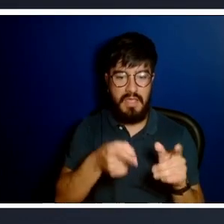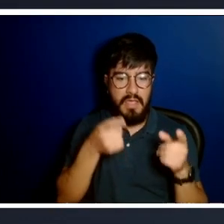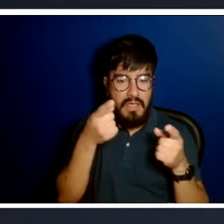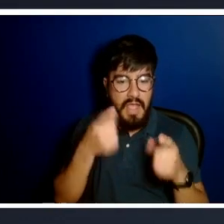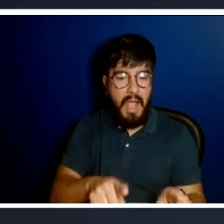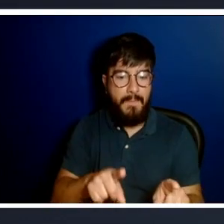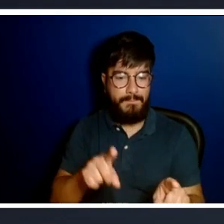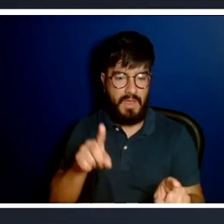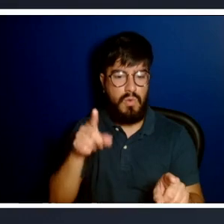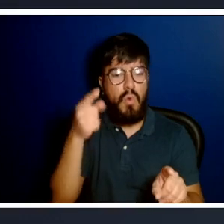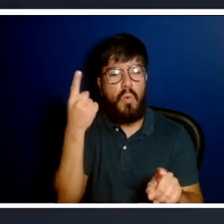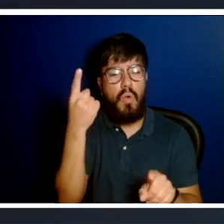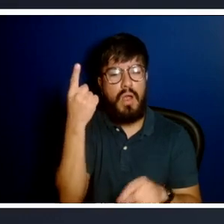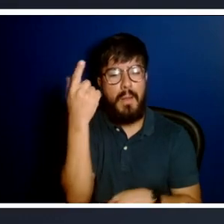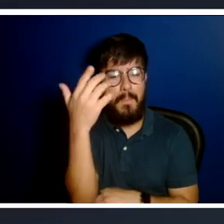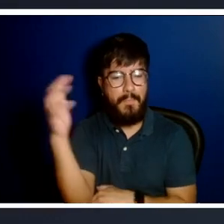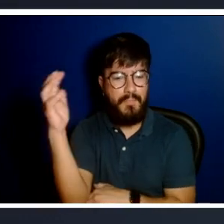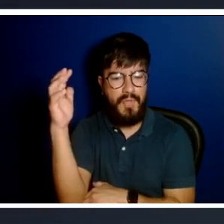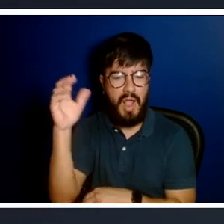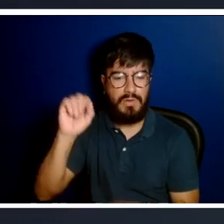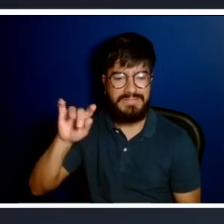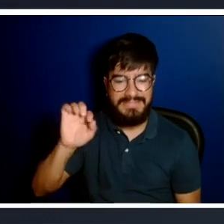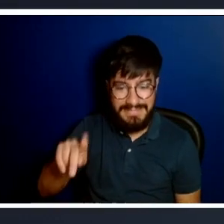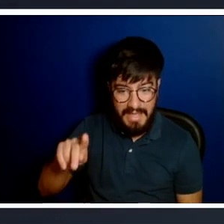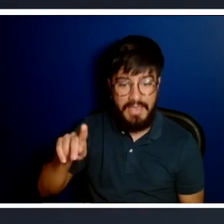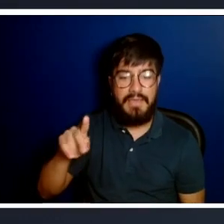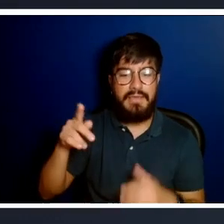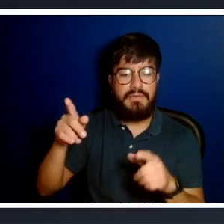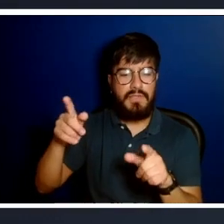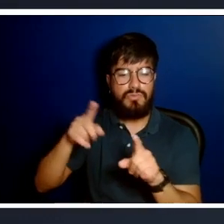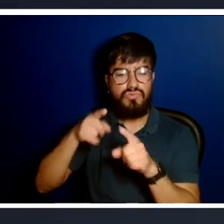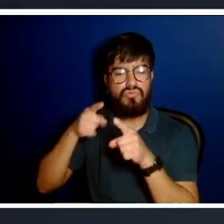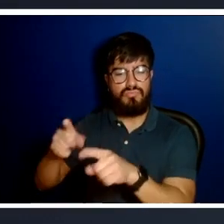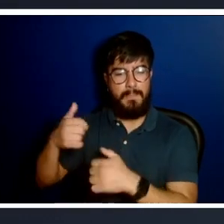Two and it was introduced into that environment and unfortunately they're not very much great